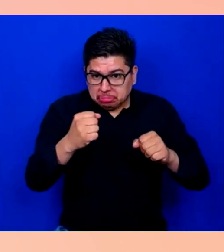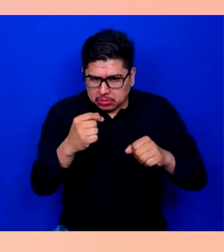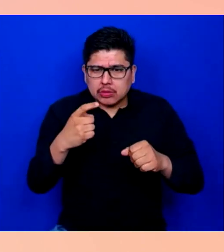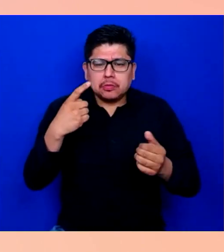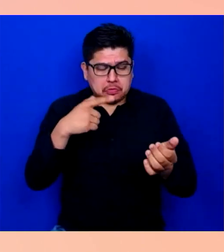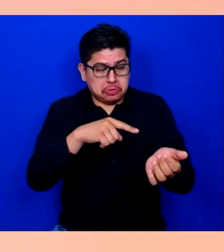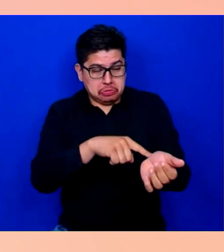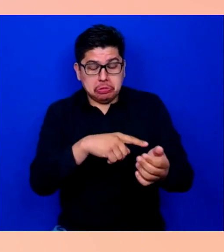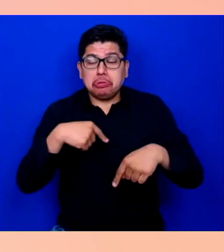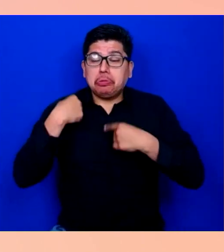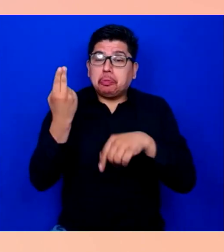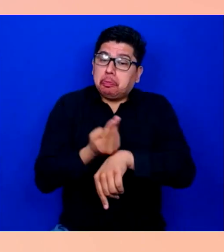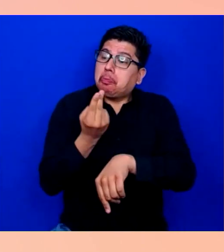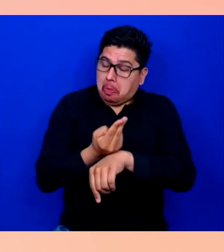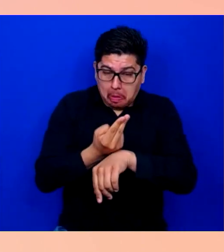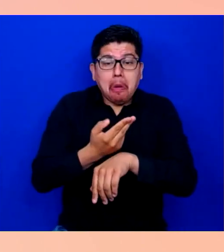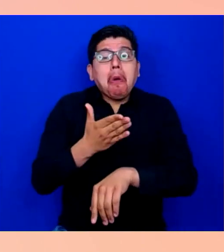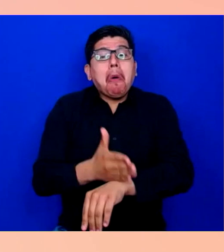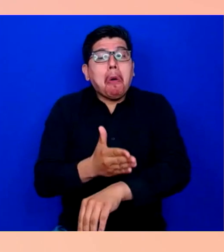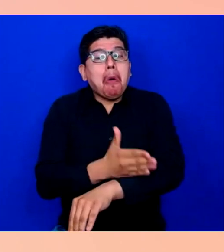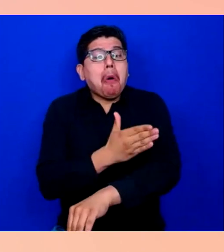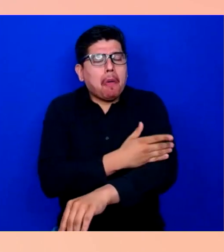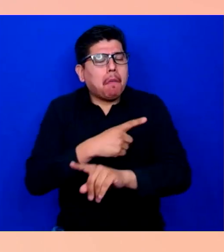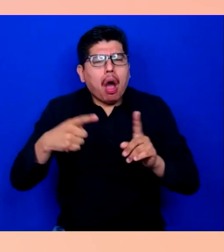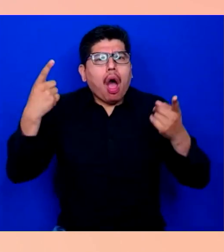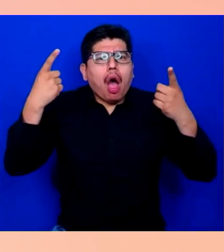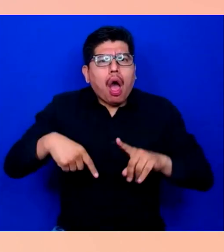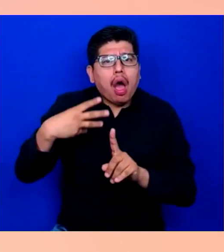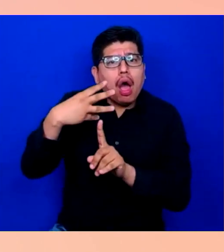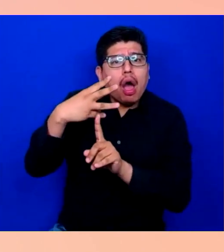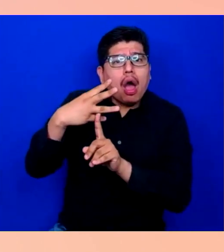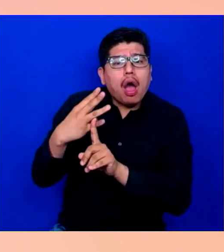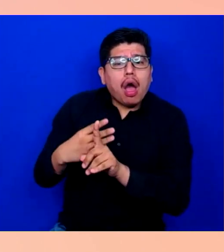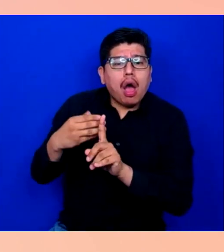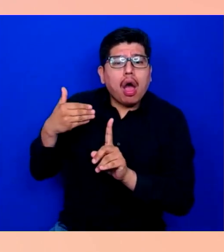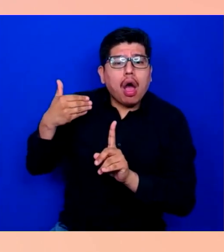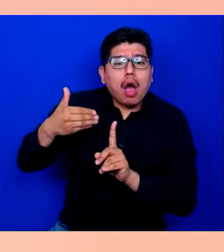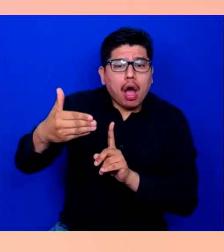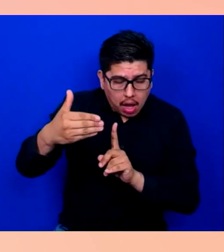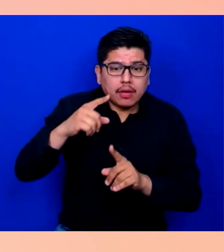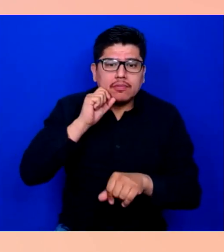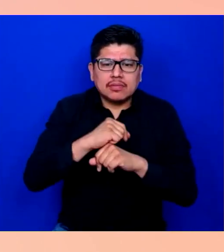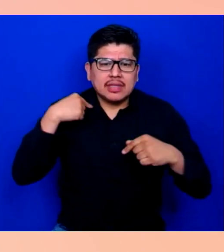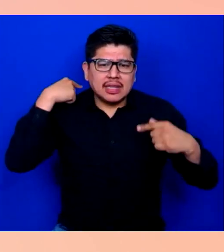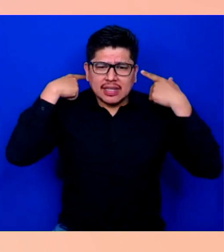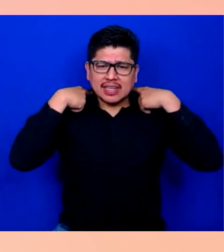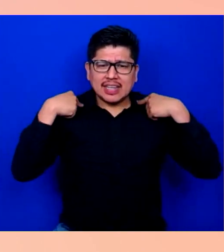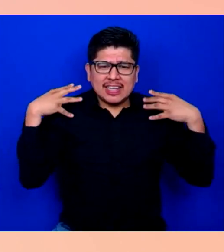developed chronic tendonitis in both of my shoulders. By that point, my arms were so bad